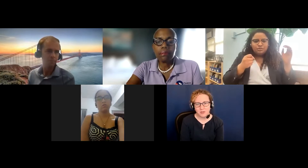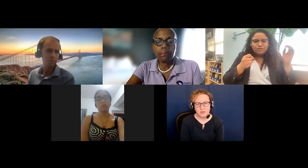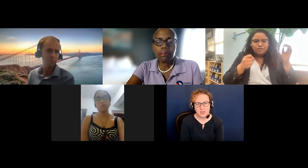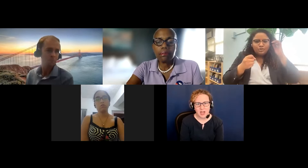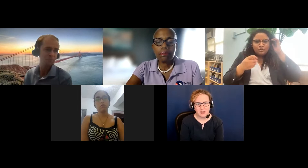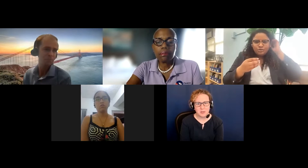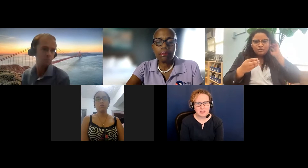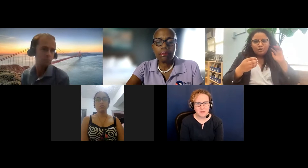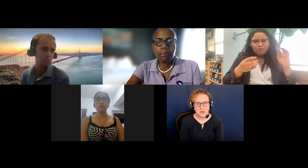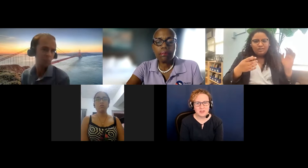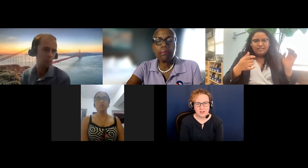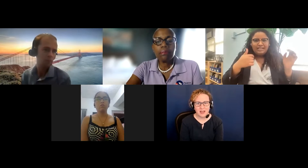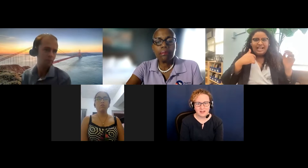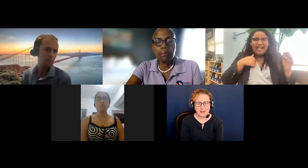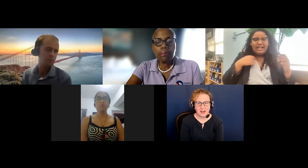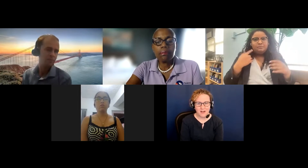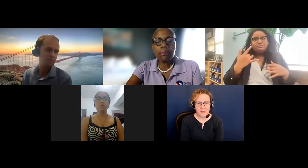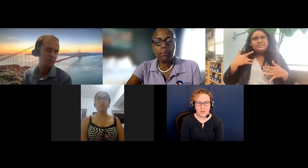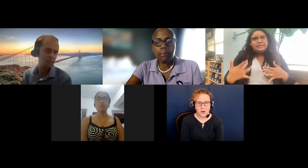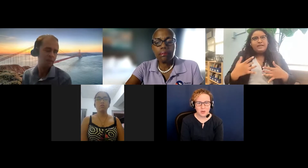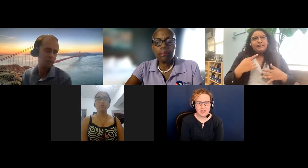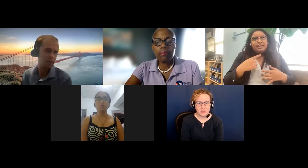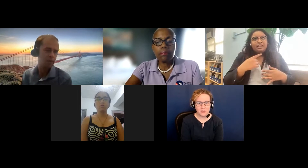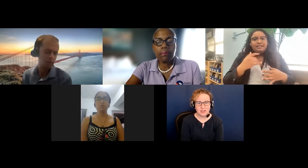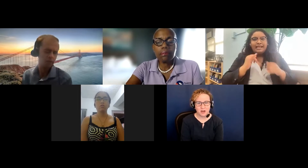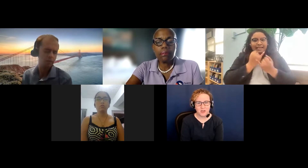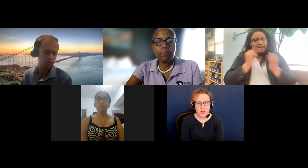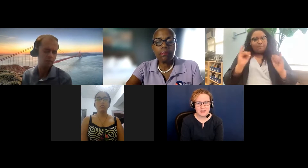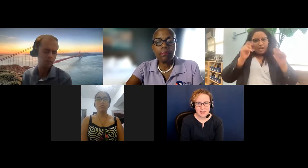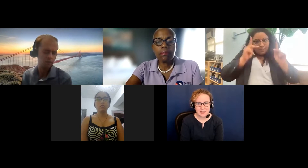was a challenge because I am used to the video relay service here in the United States.